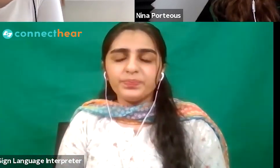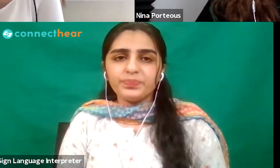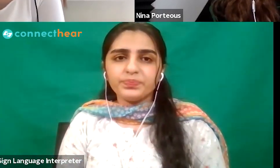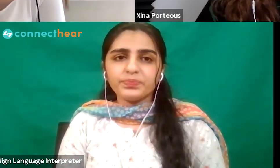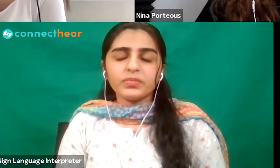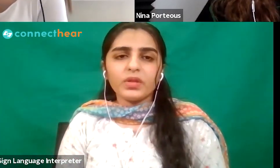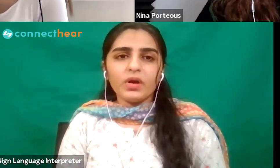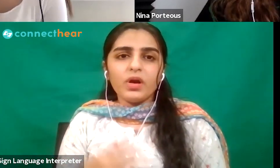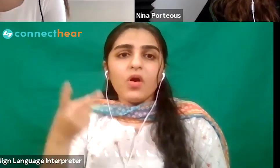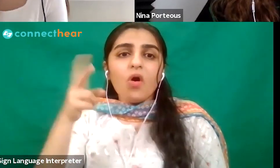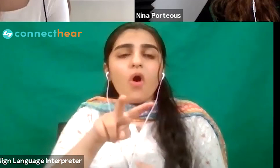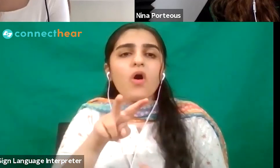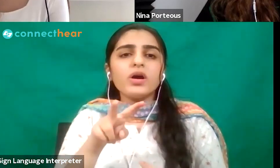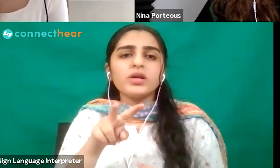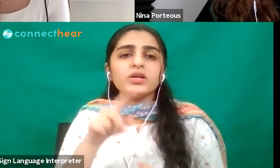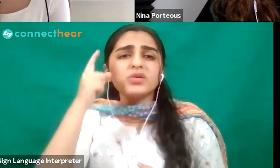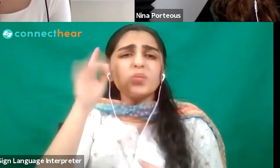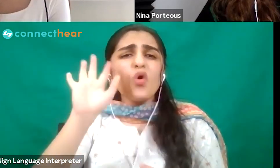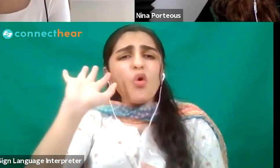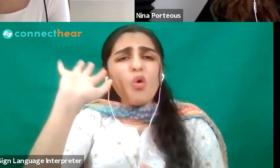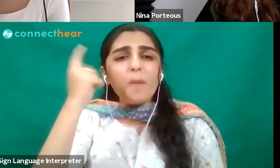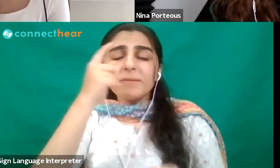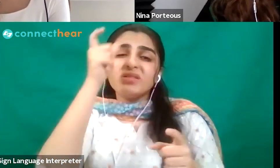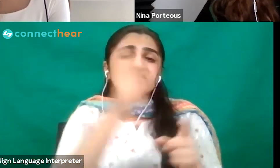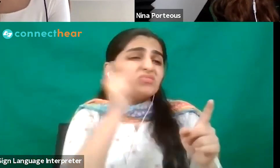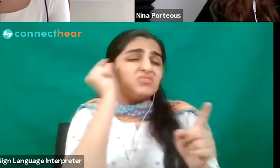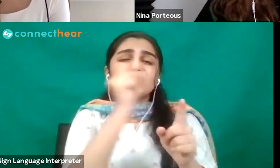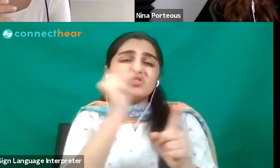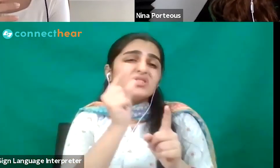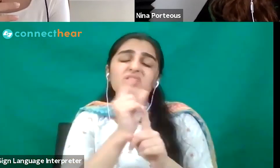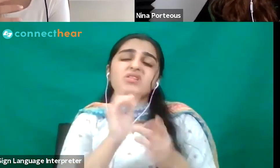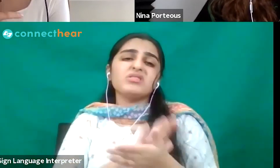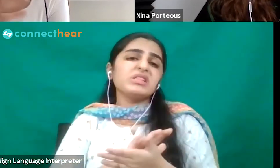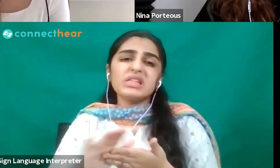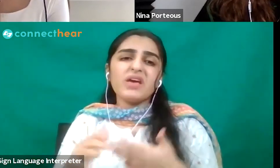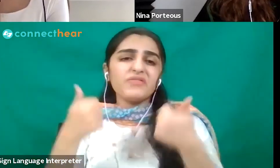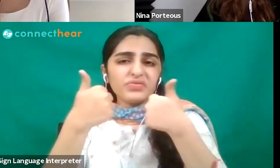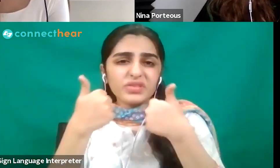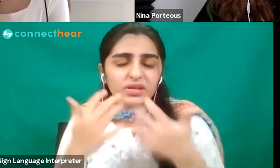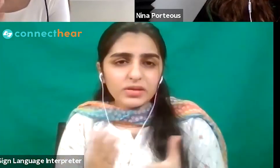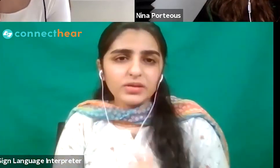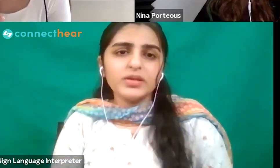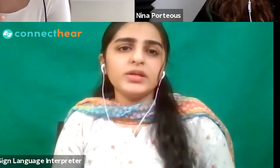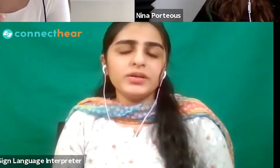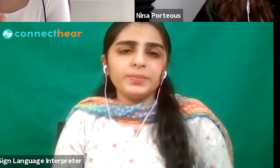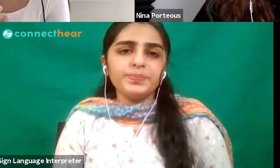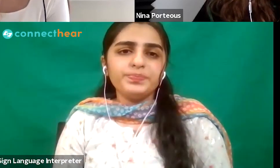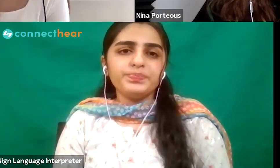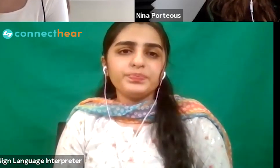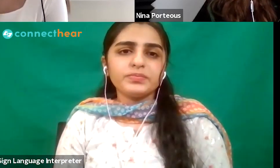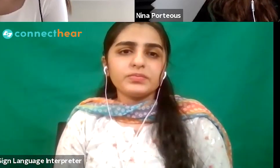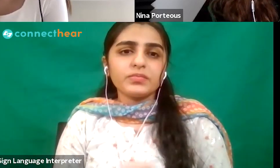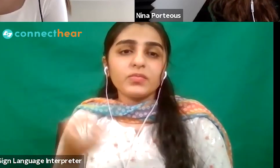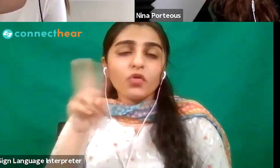So if you would like to read the captions in English, please select the button below, and it will pop up the caption for you.